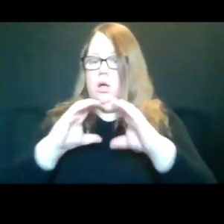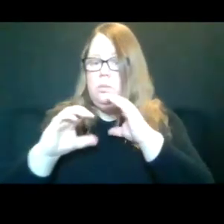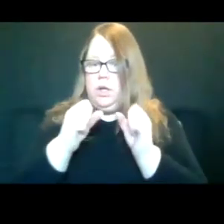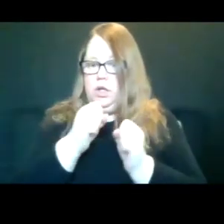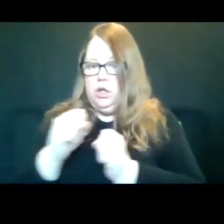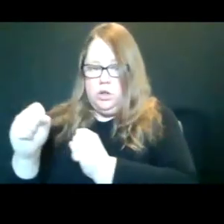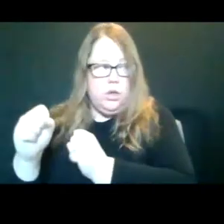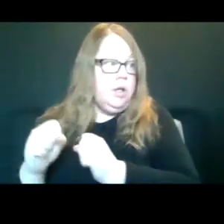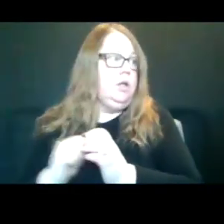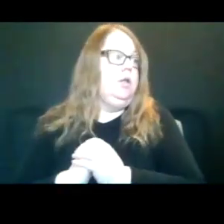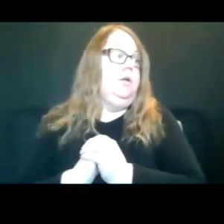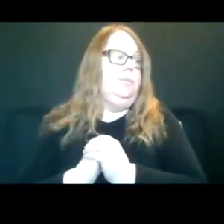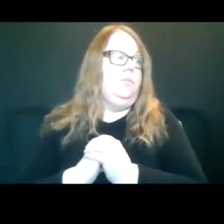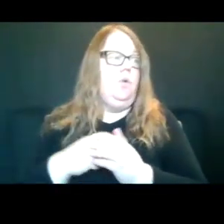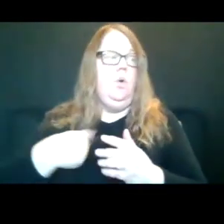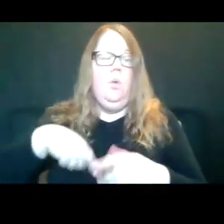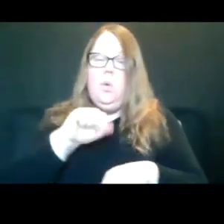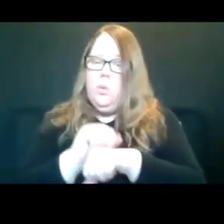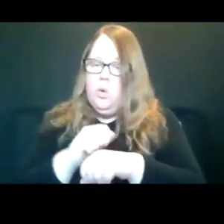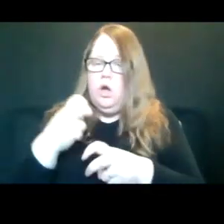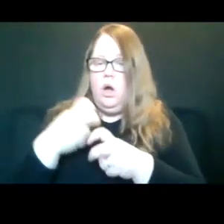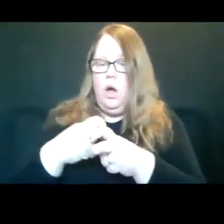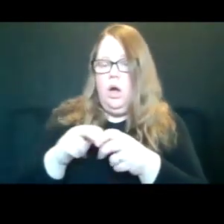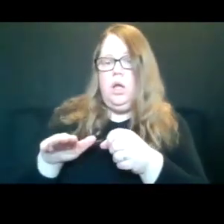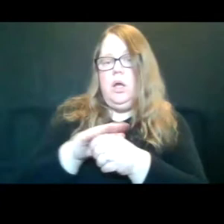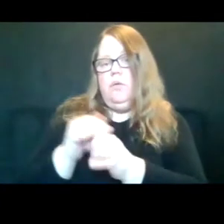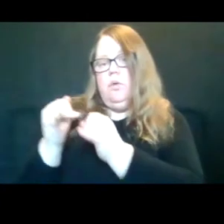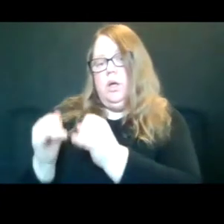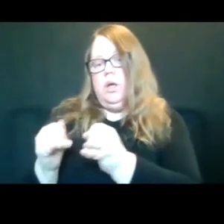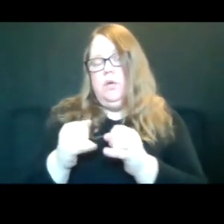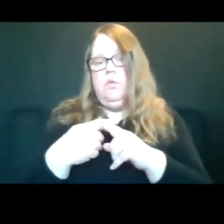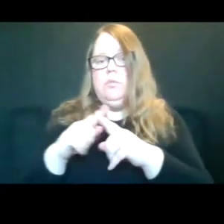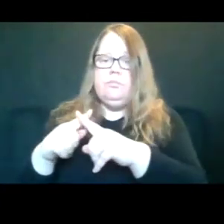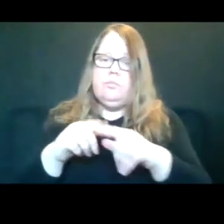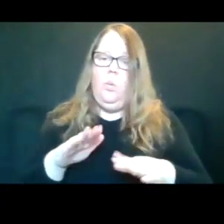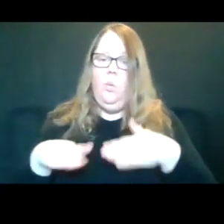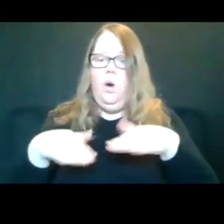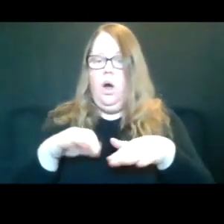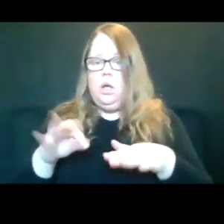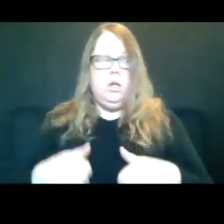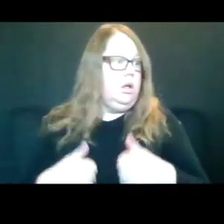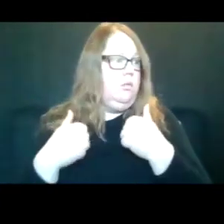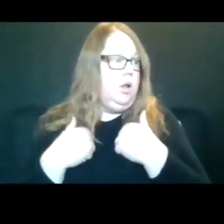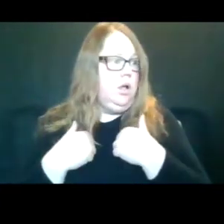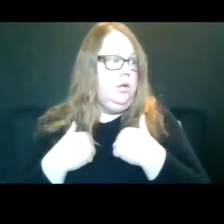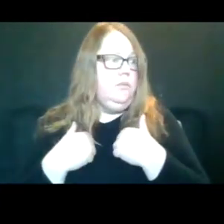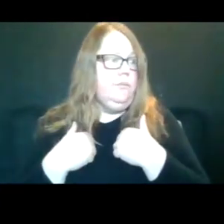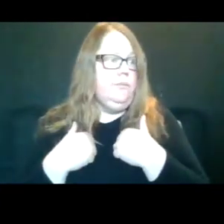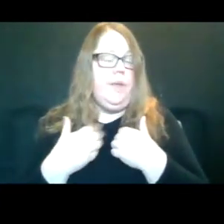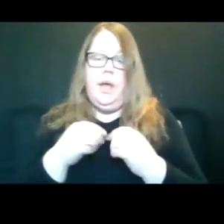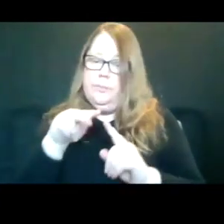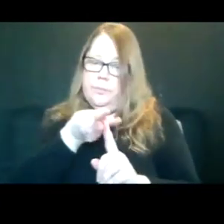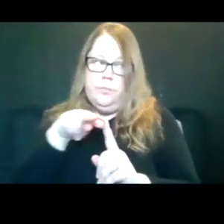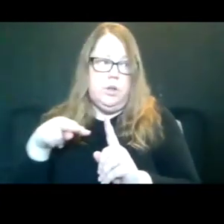We work hard to cover individuals from all walks of life and perspectives, including